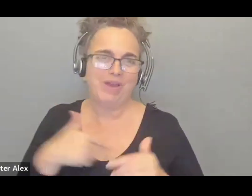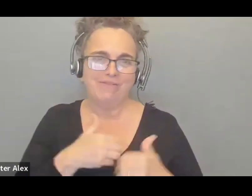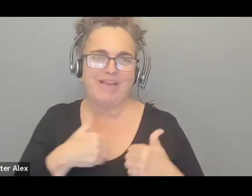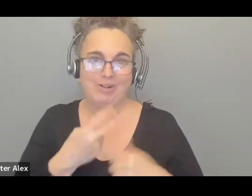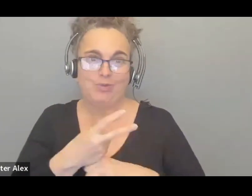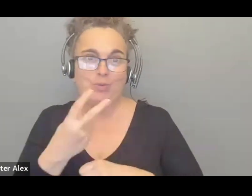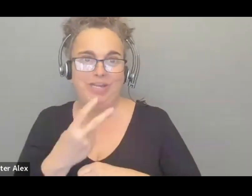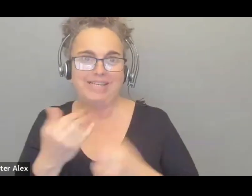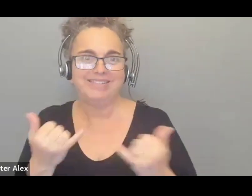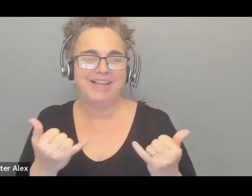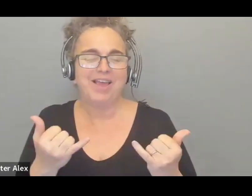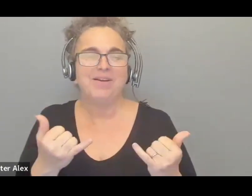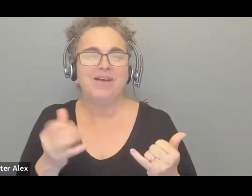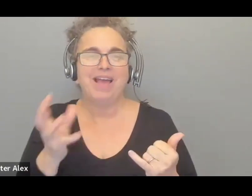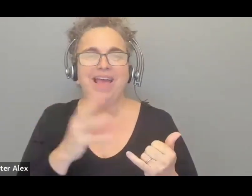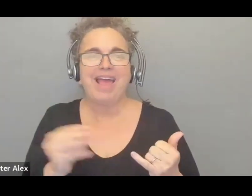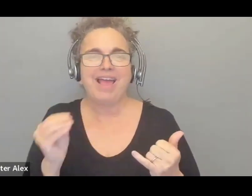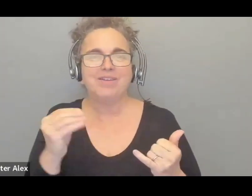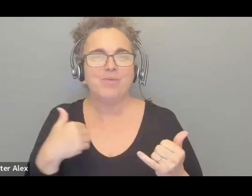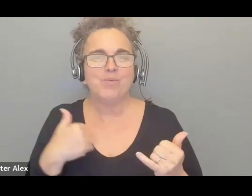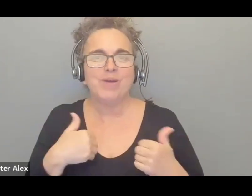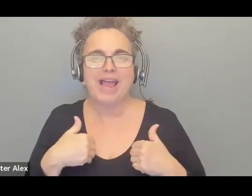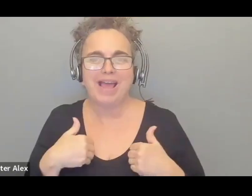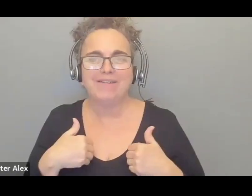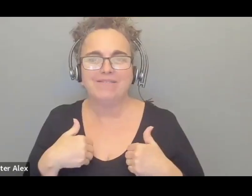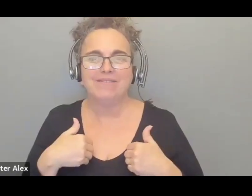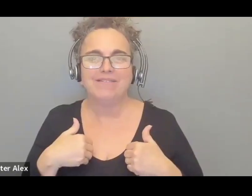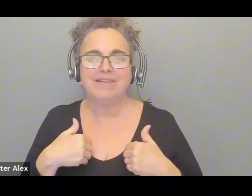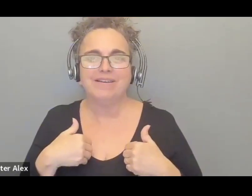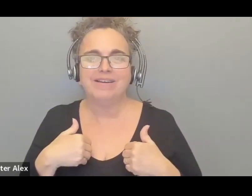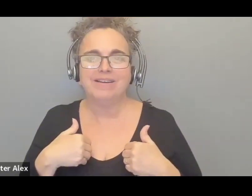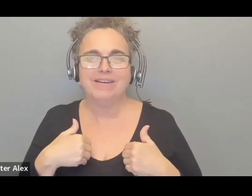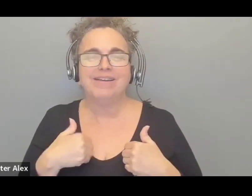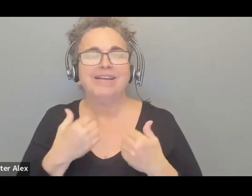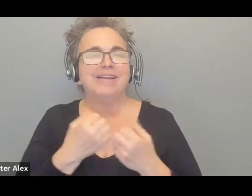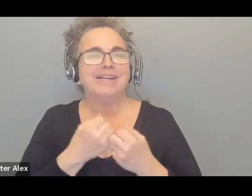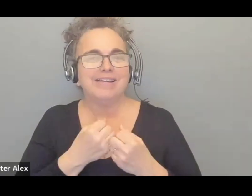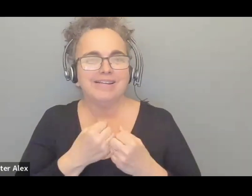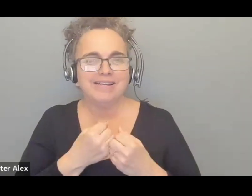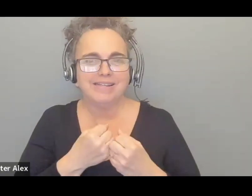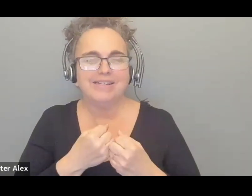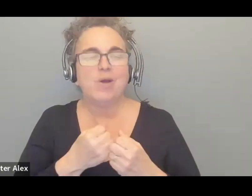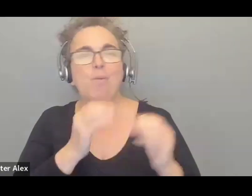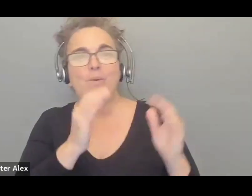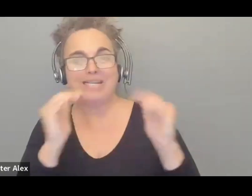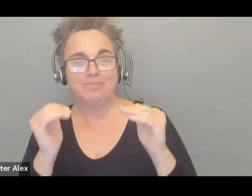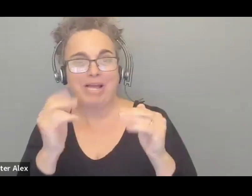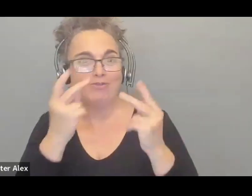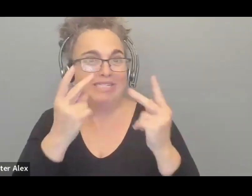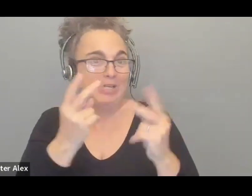And that we have say, you know, we expect to see you next year